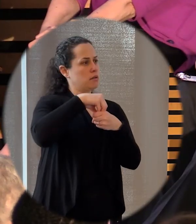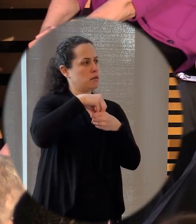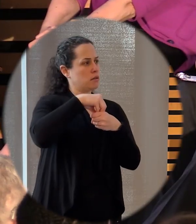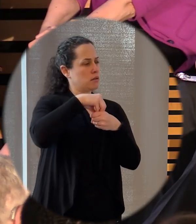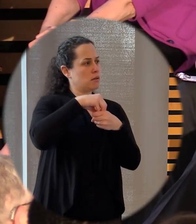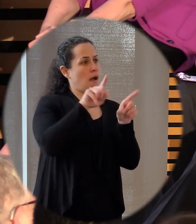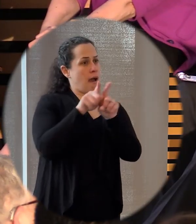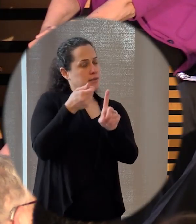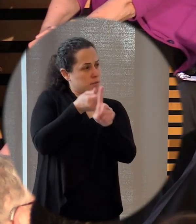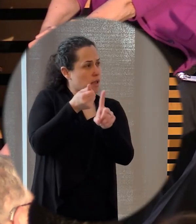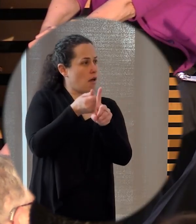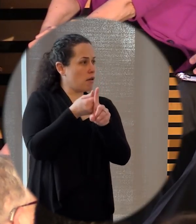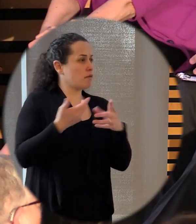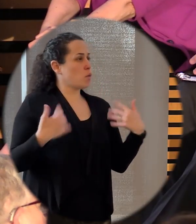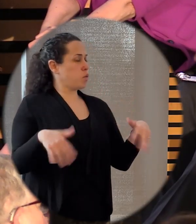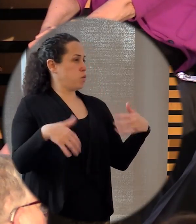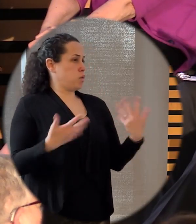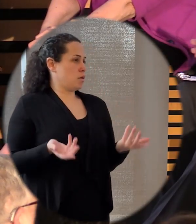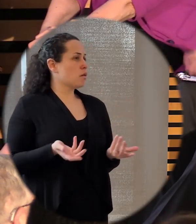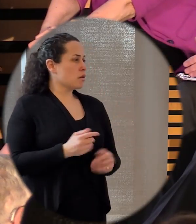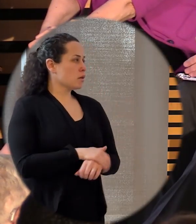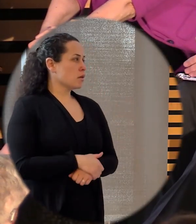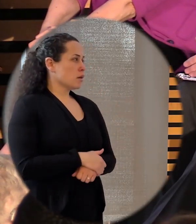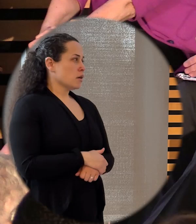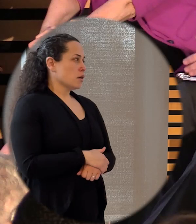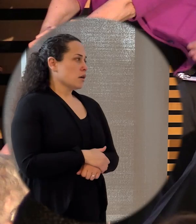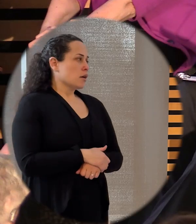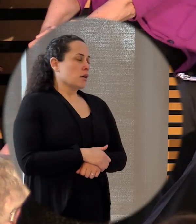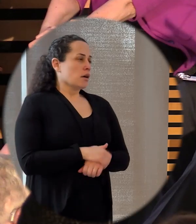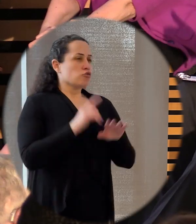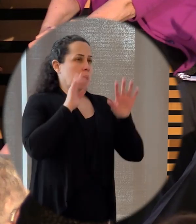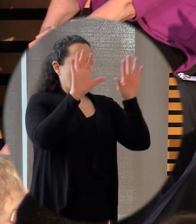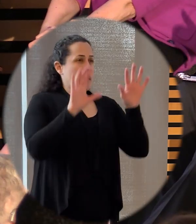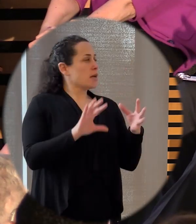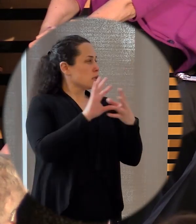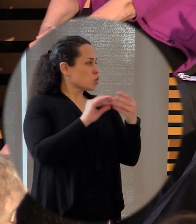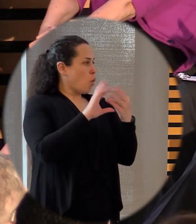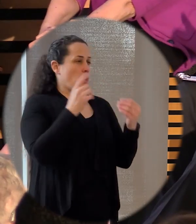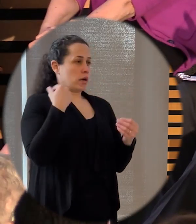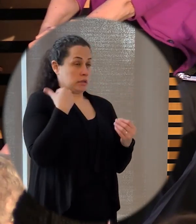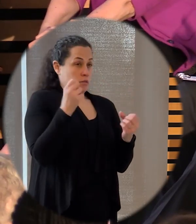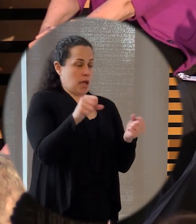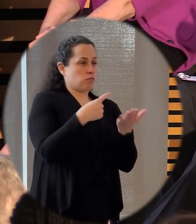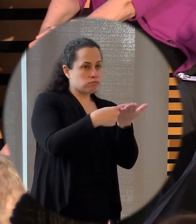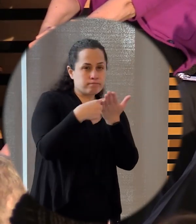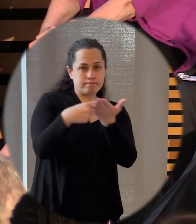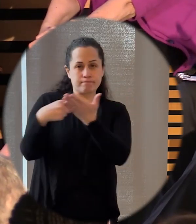can be and what are the amazing stories that we can unlock. So Lorin, as you have spent so many